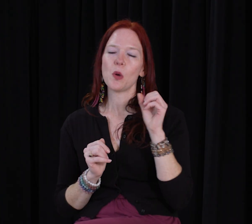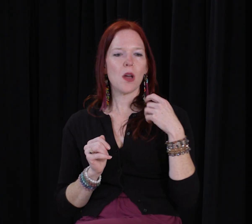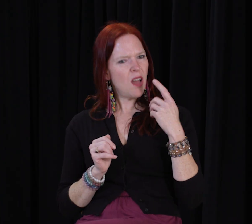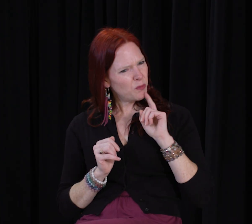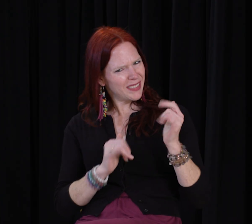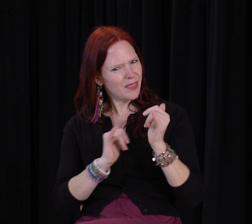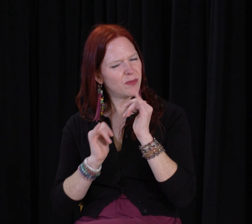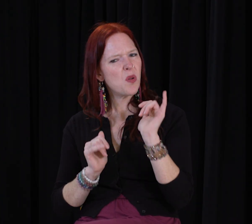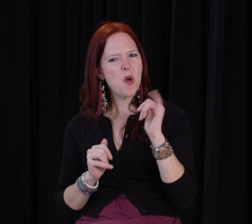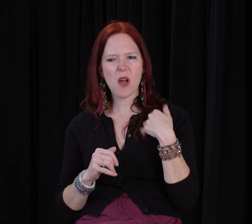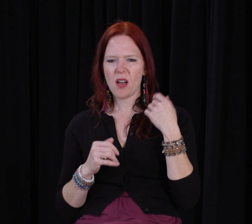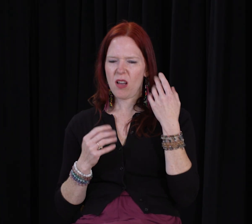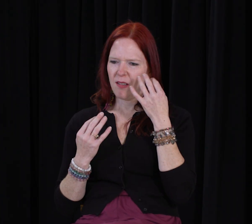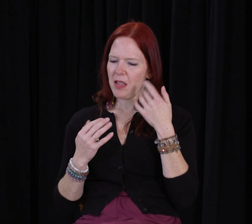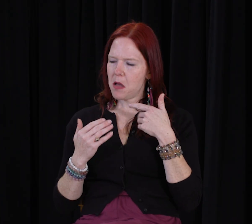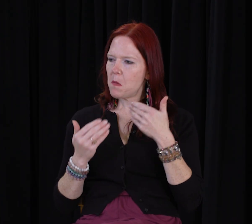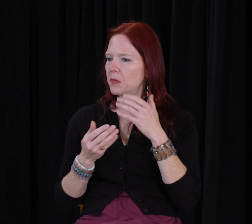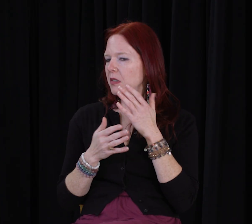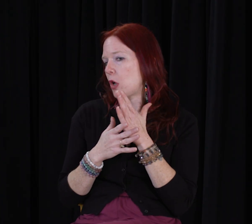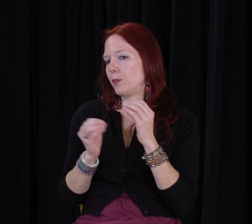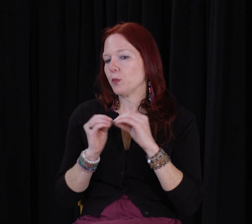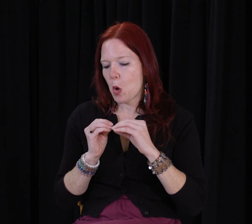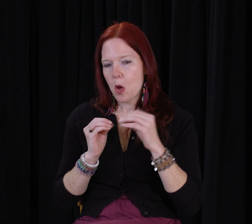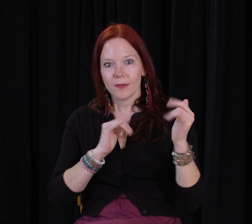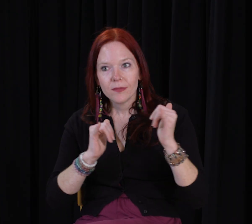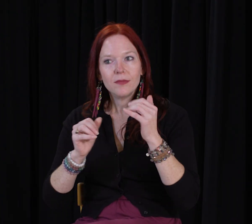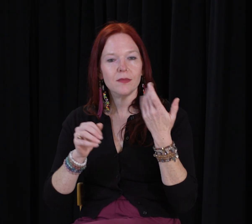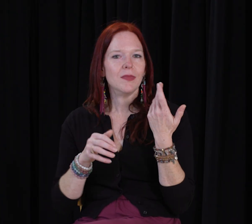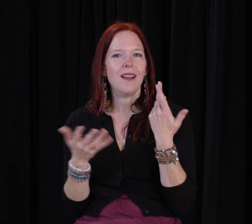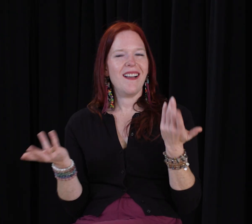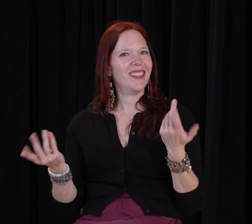I was surprised, but it prompted me to share more, and it resonated.